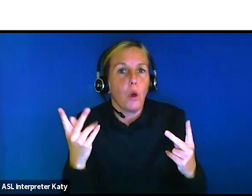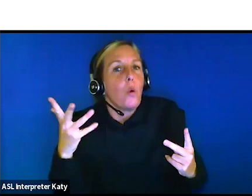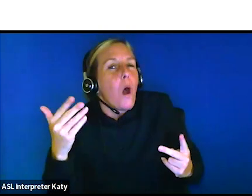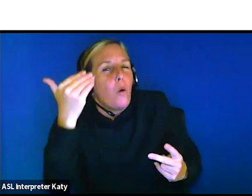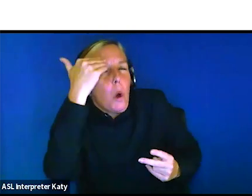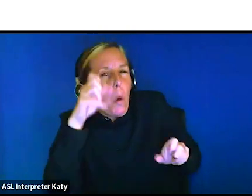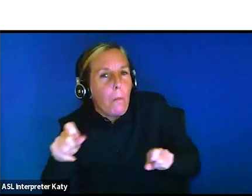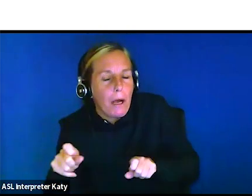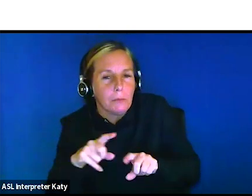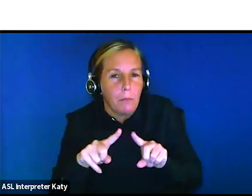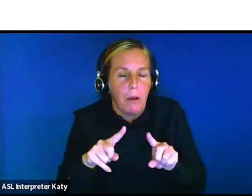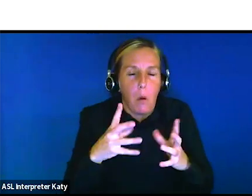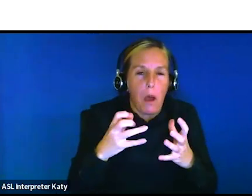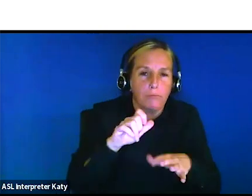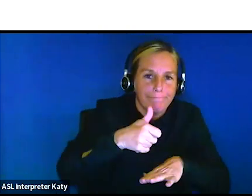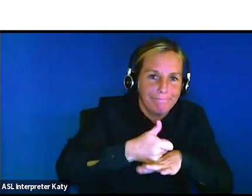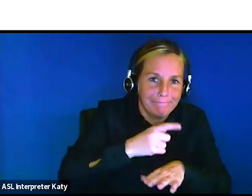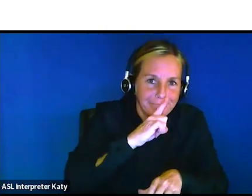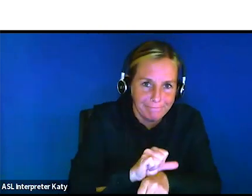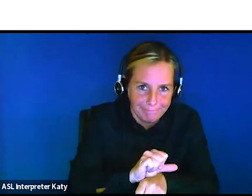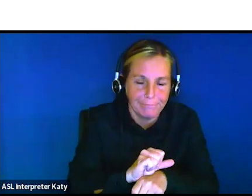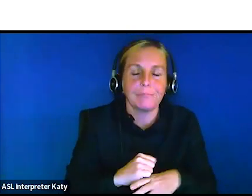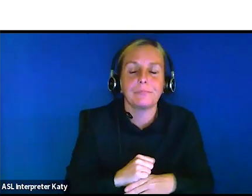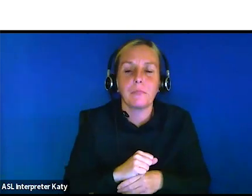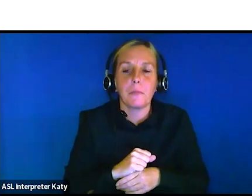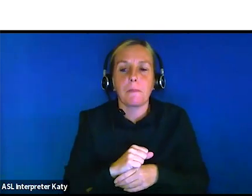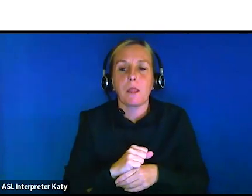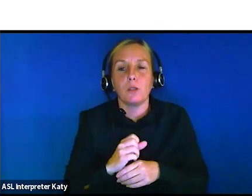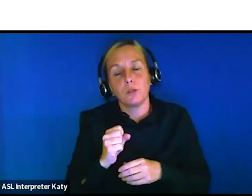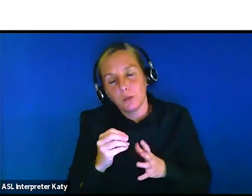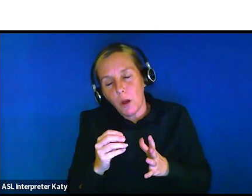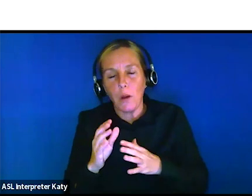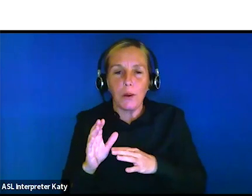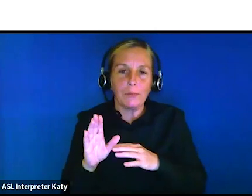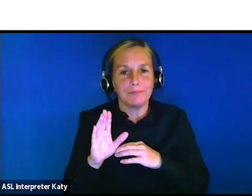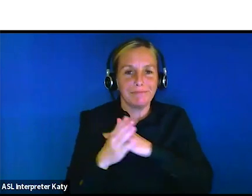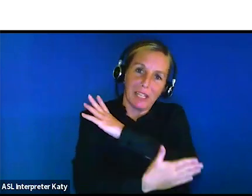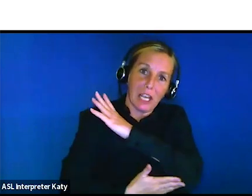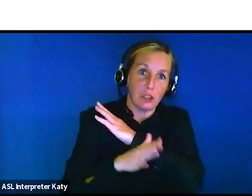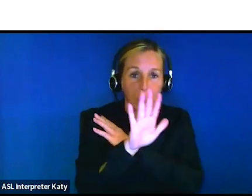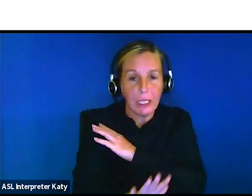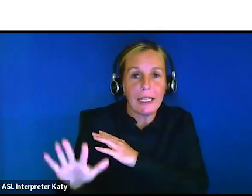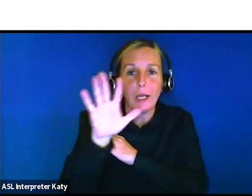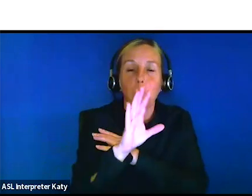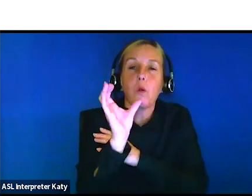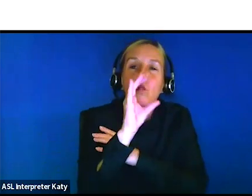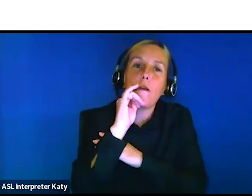And so we're looking to find, you know, across the country, teams that can come together and really,